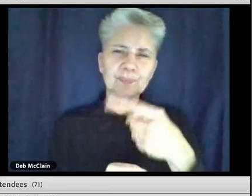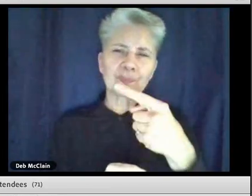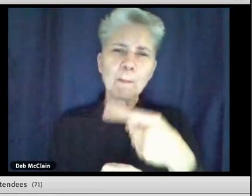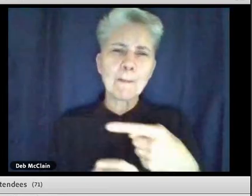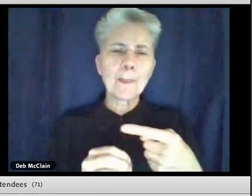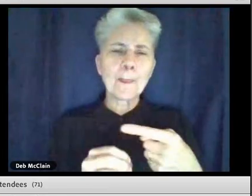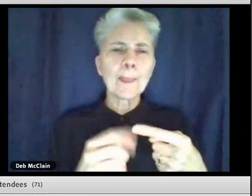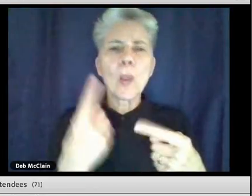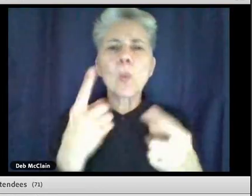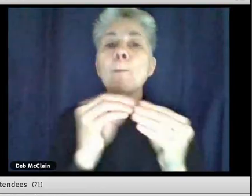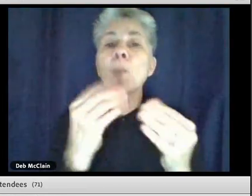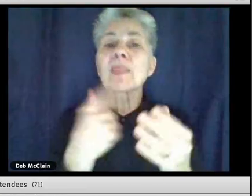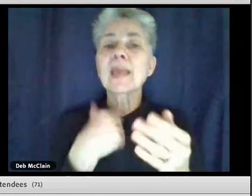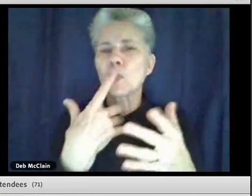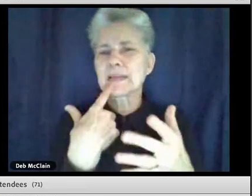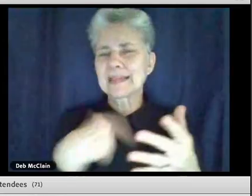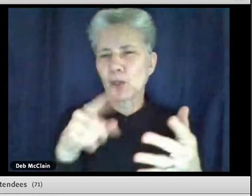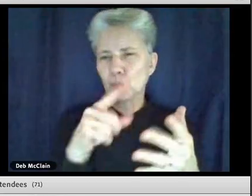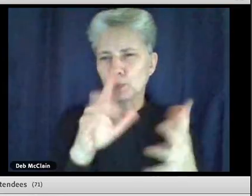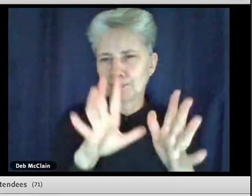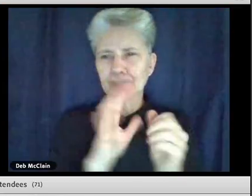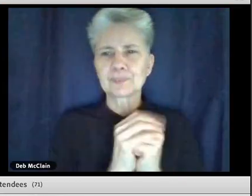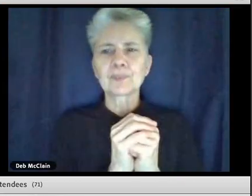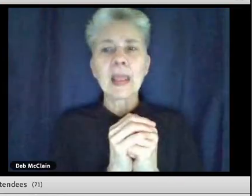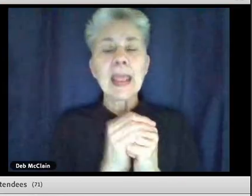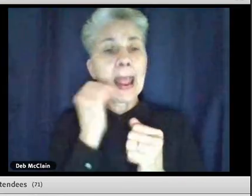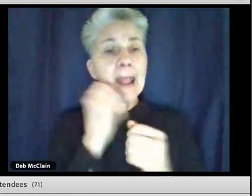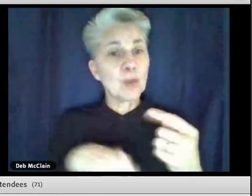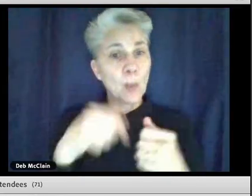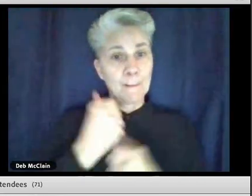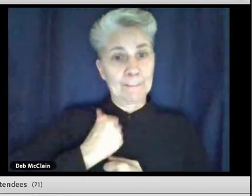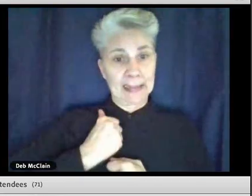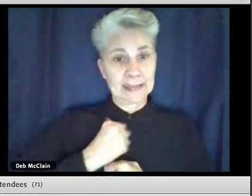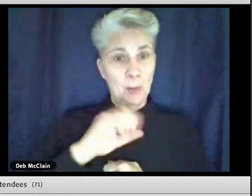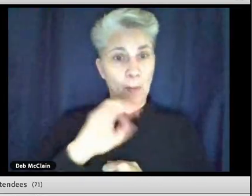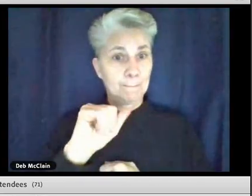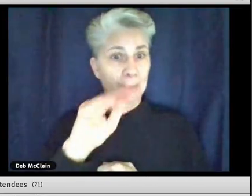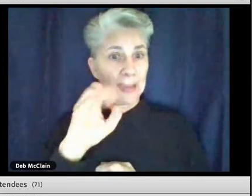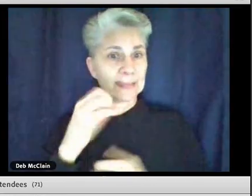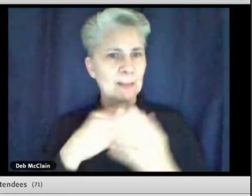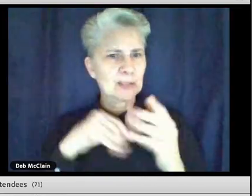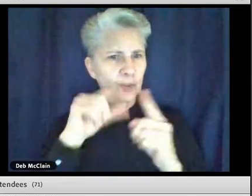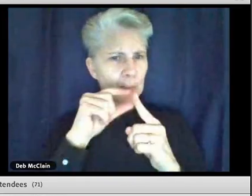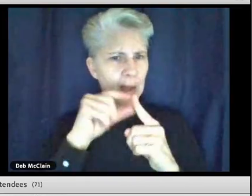I had one more thing I was going to say. So if you're around a military base, there's some terminology there.